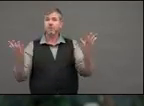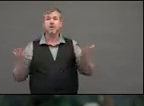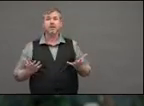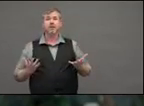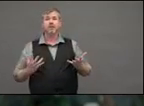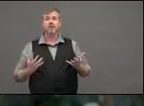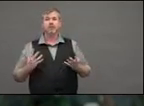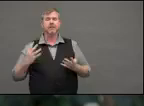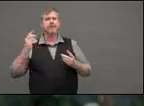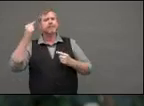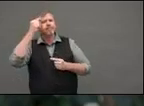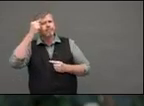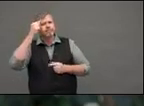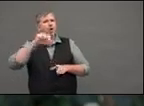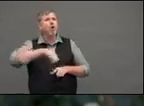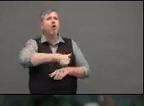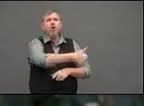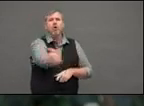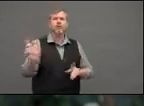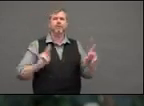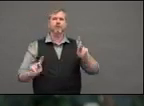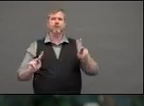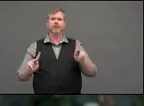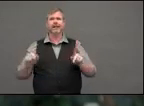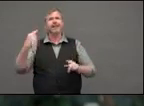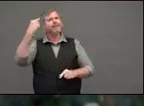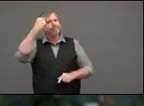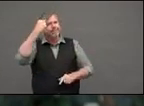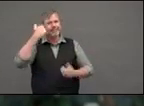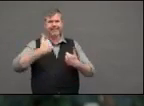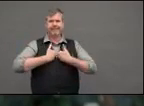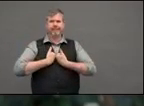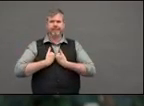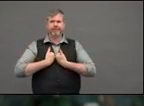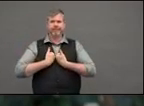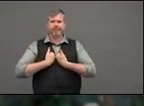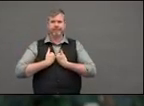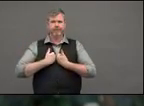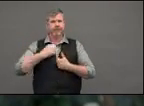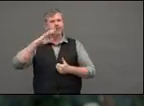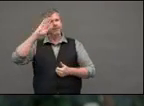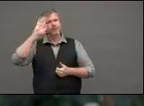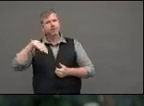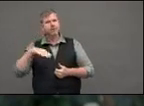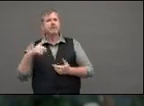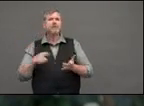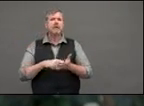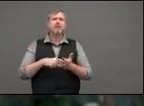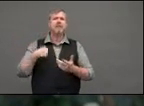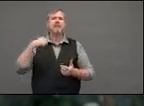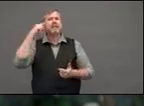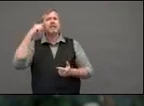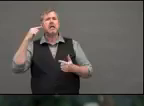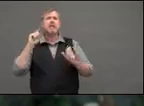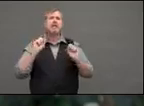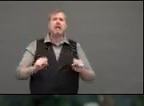themselves especially since i know sometimes we may think that we may be able to recover from COVID-19